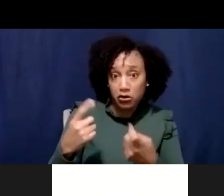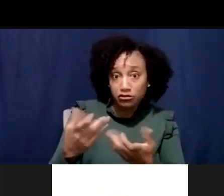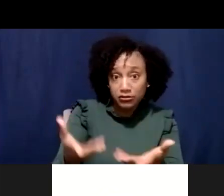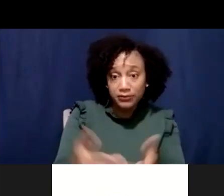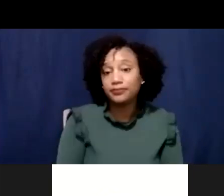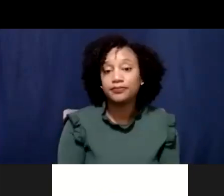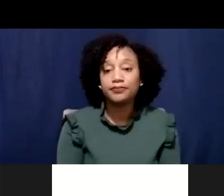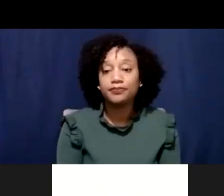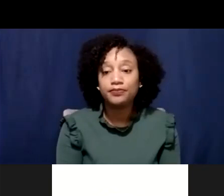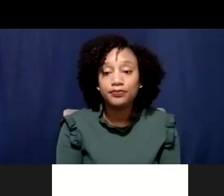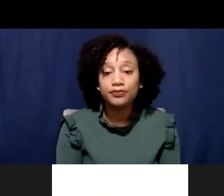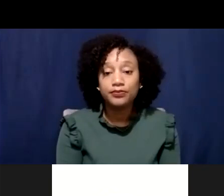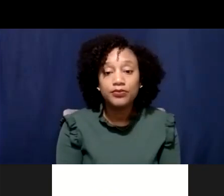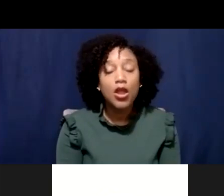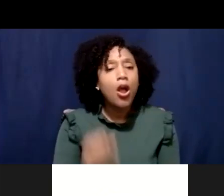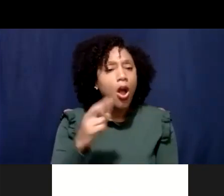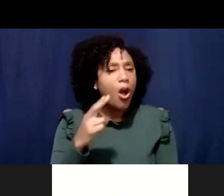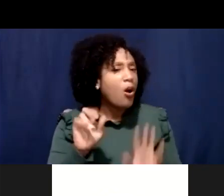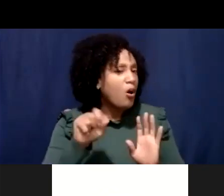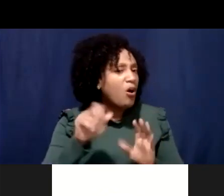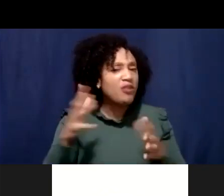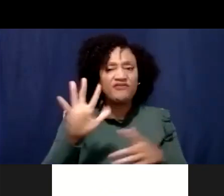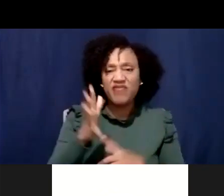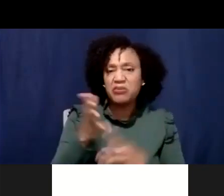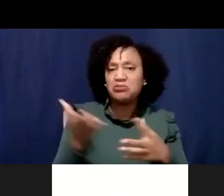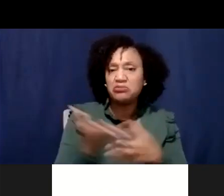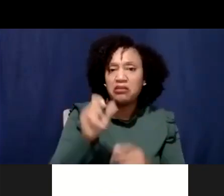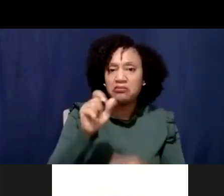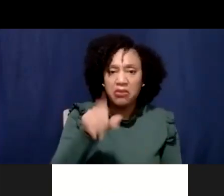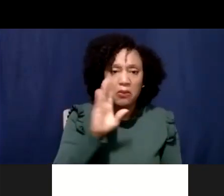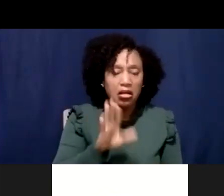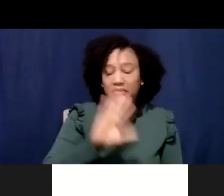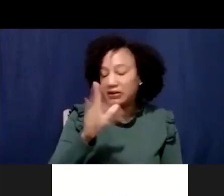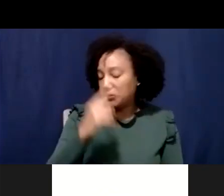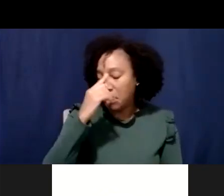Oh, you know what? We are gonna take, like, a five-minute break after this Q&A. Never mind,